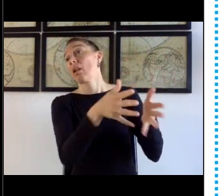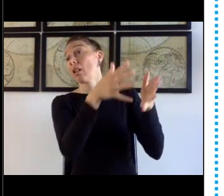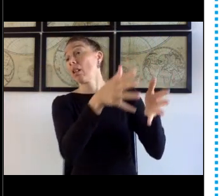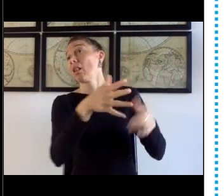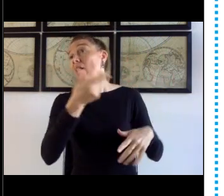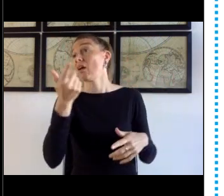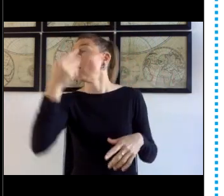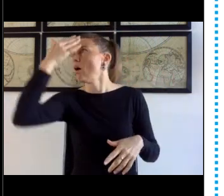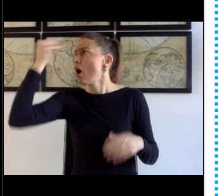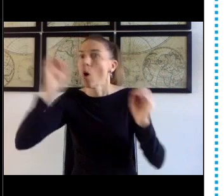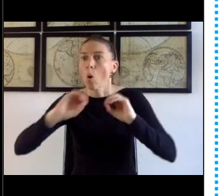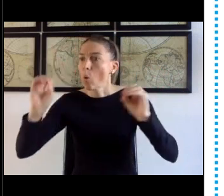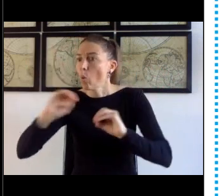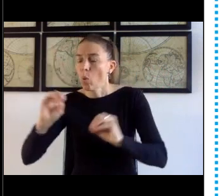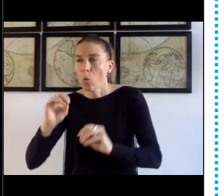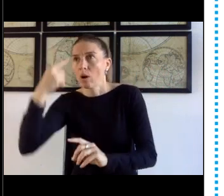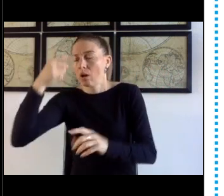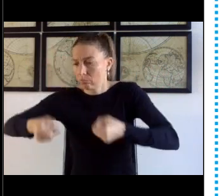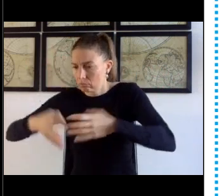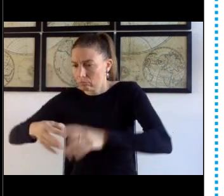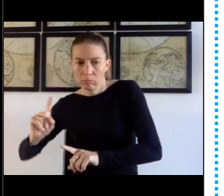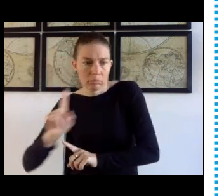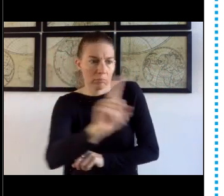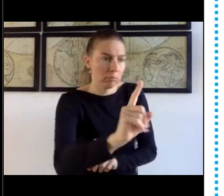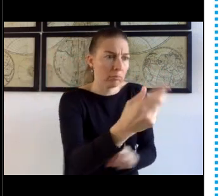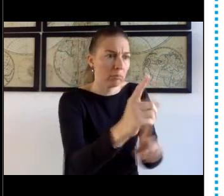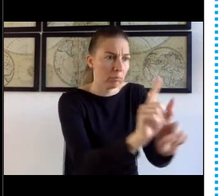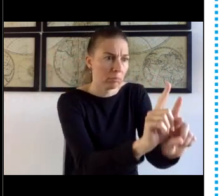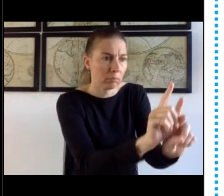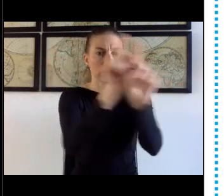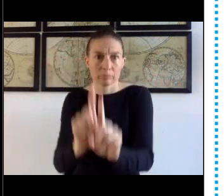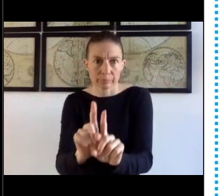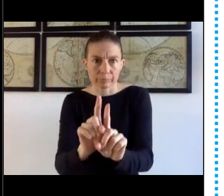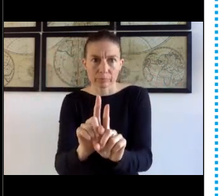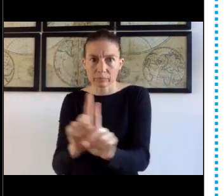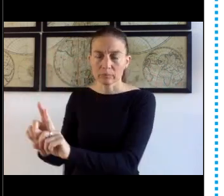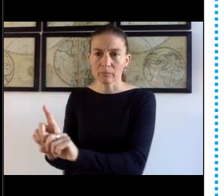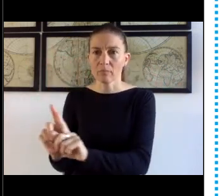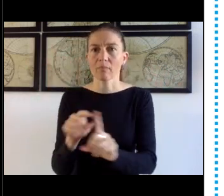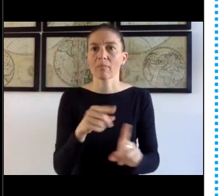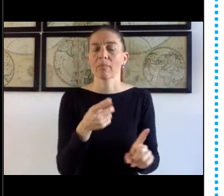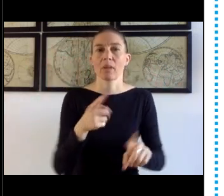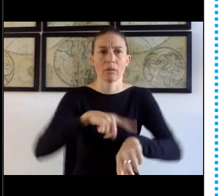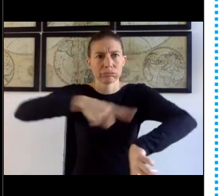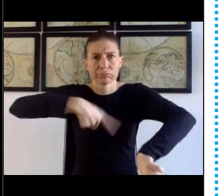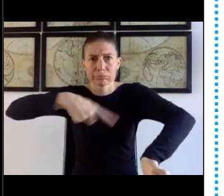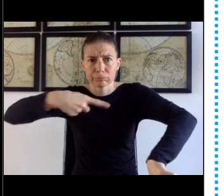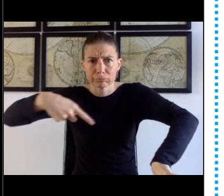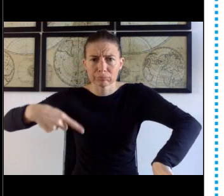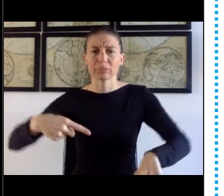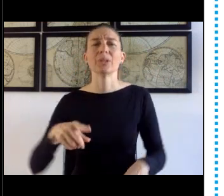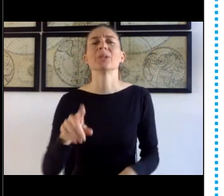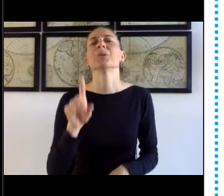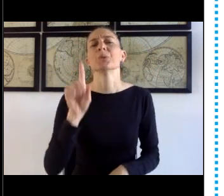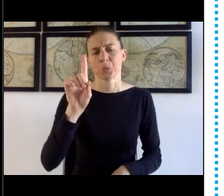to actually disembark a plane. So the quality of assistance needs to be addressed in all modes.